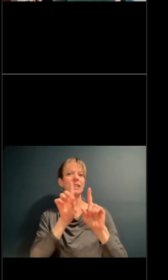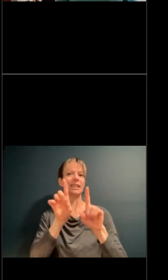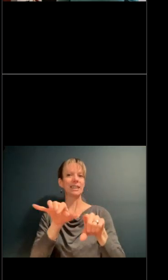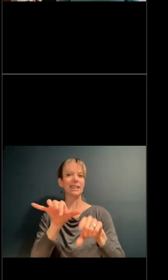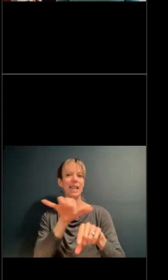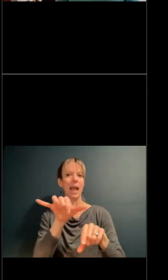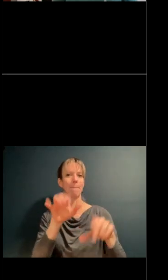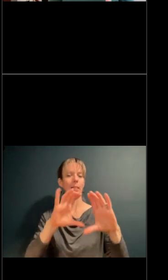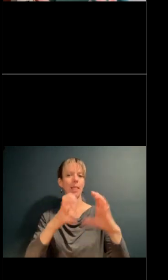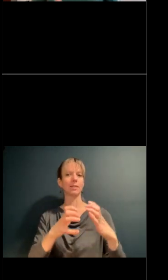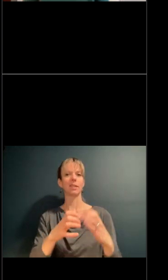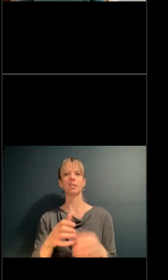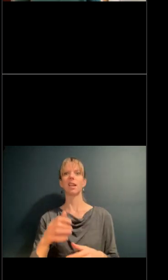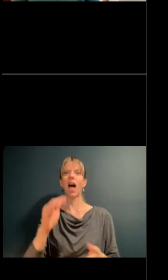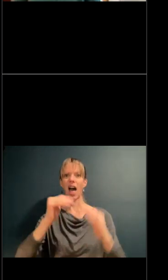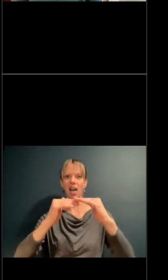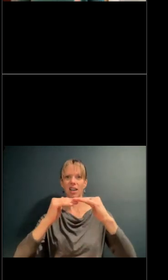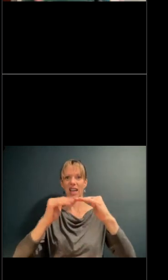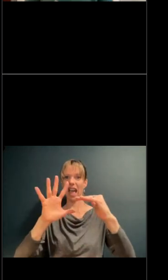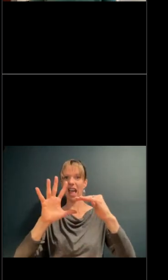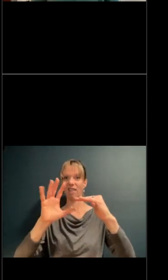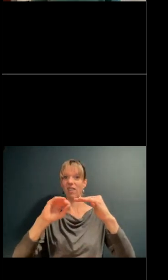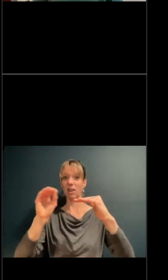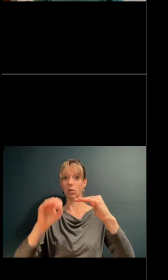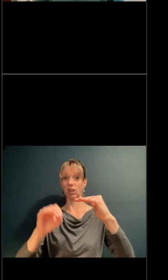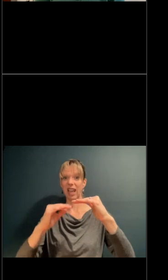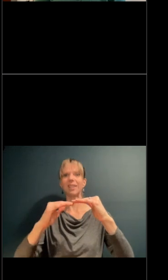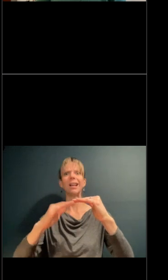They are mostly in separate classes or schools all day.